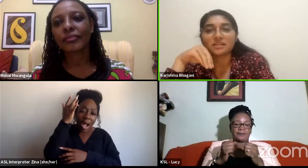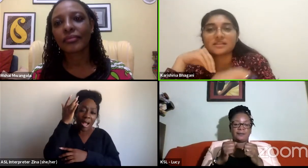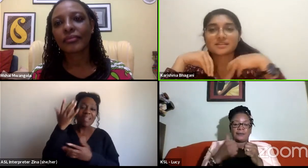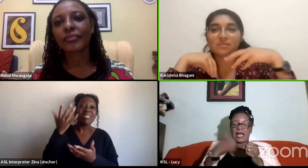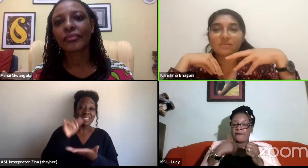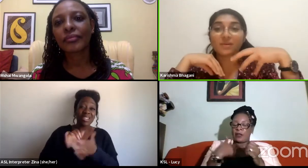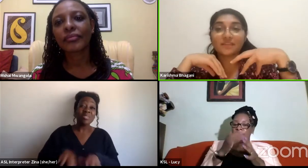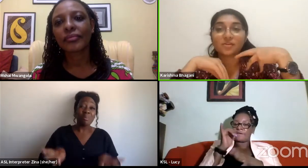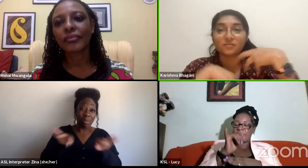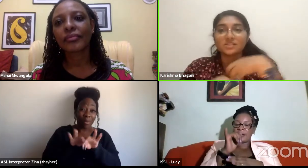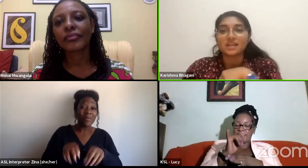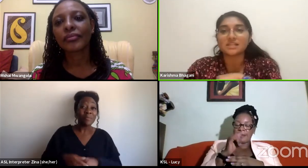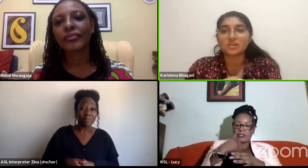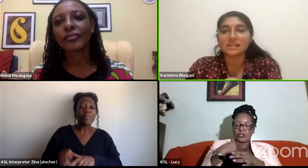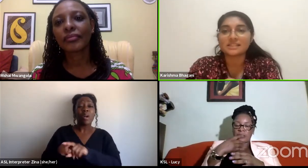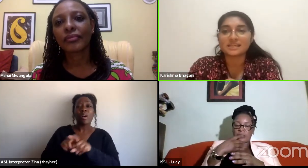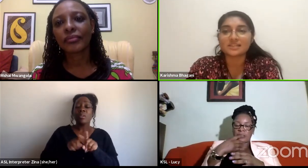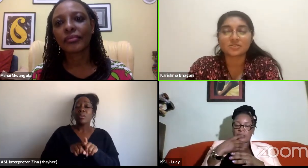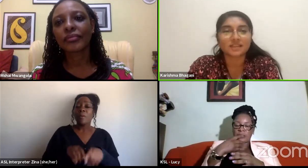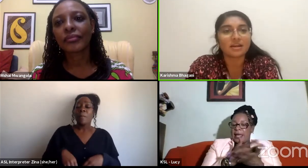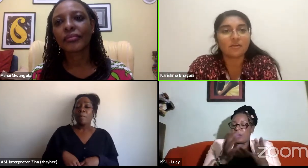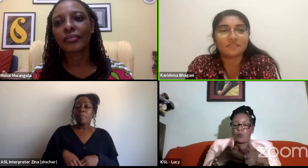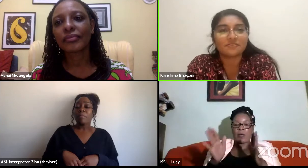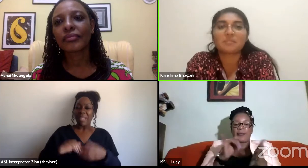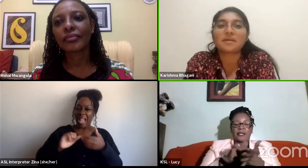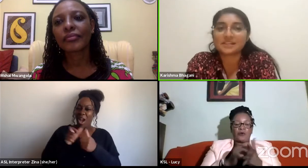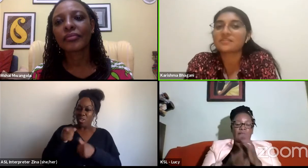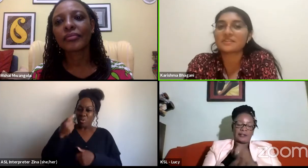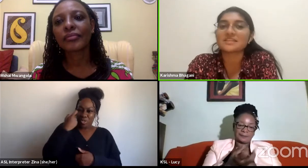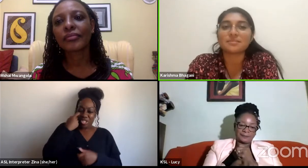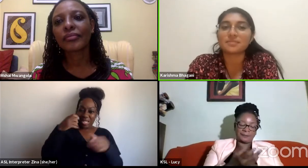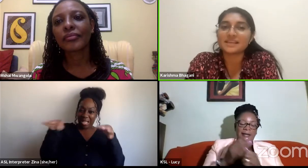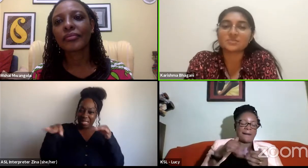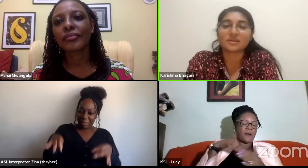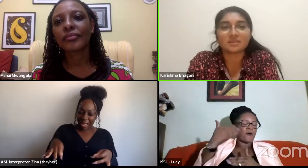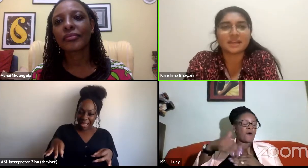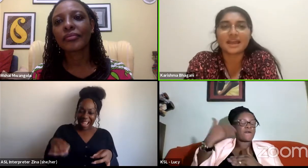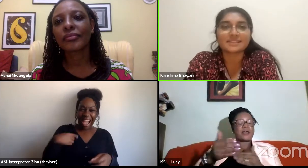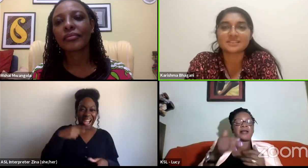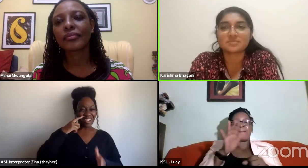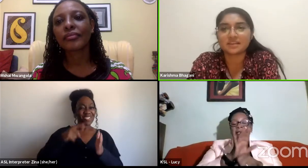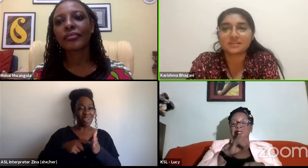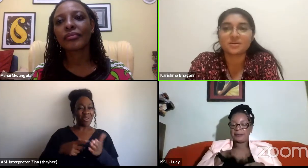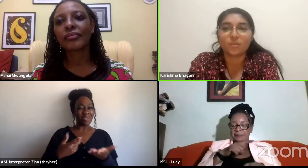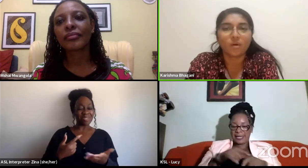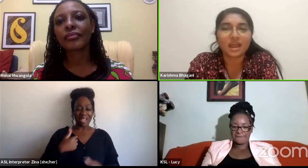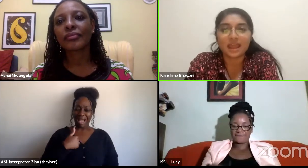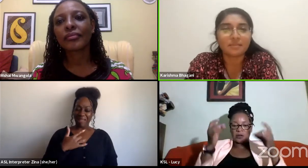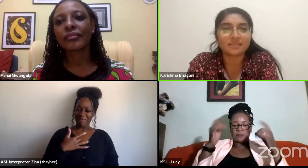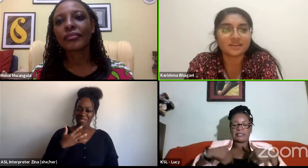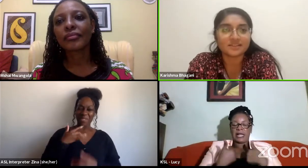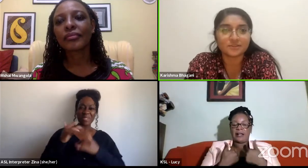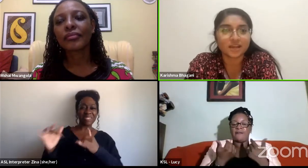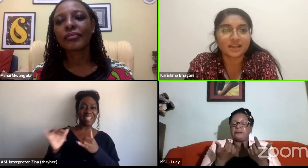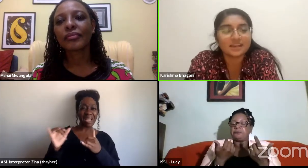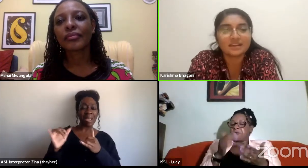in the way that you've just articulated it 'cause I often find myself in the same place where somebody asks me why I made the decision I did.